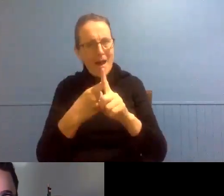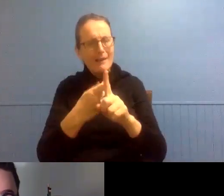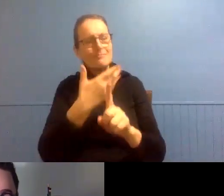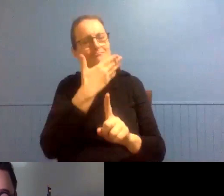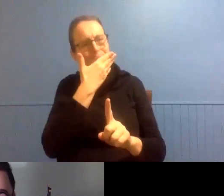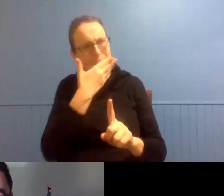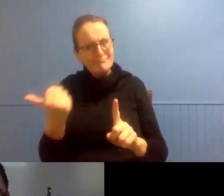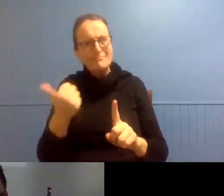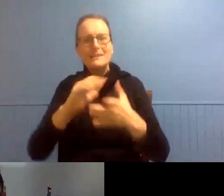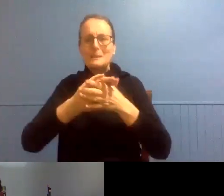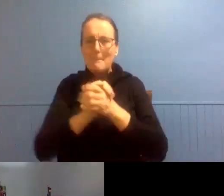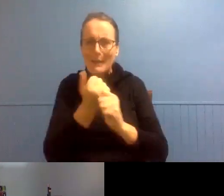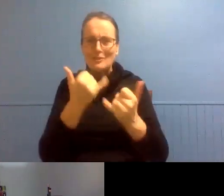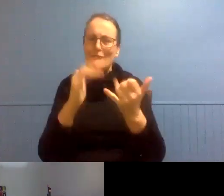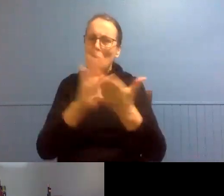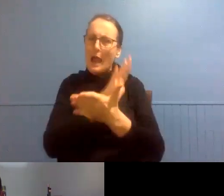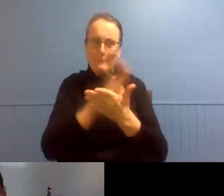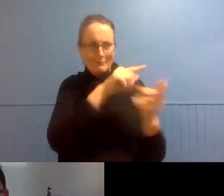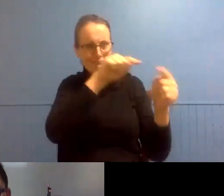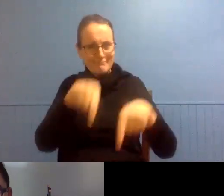delight.